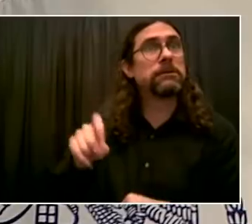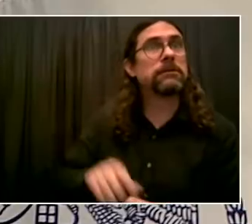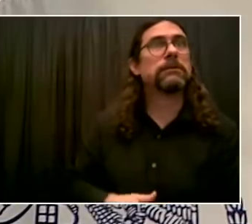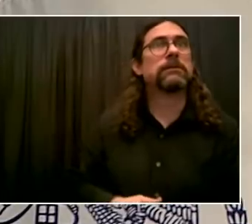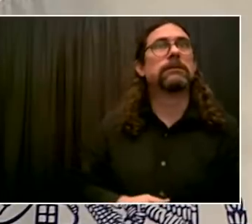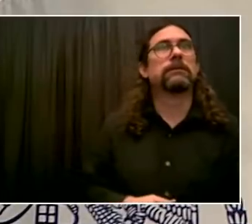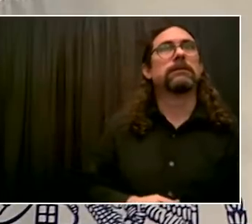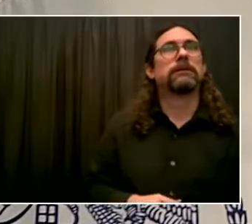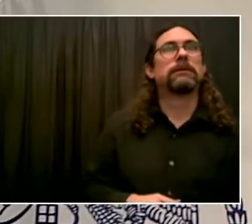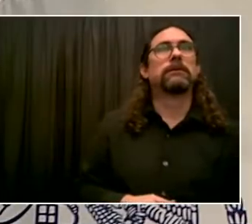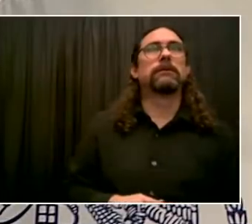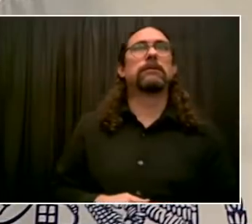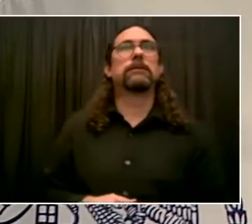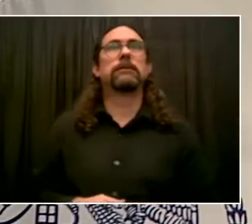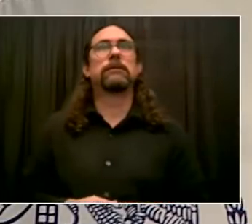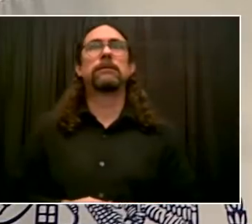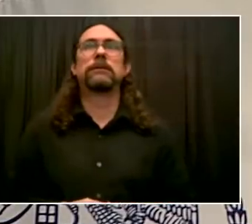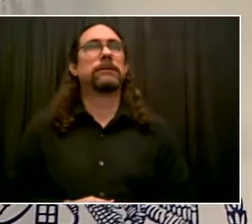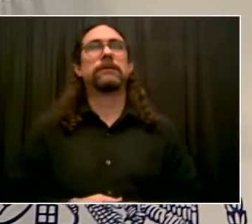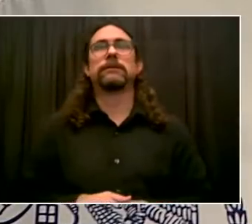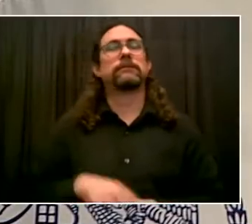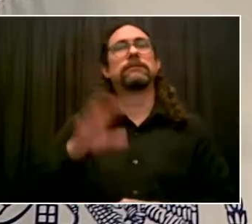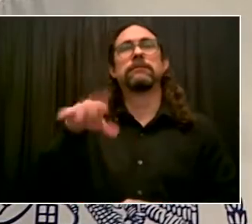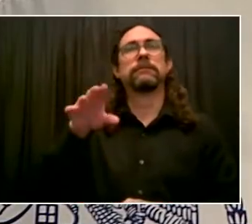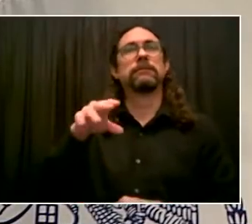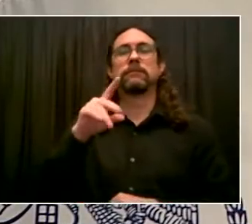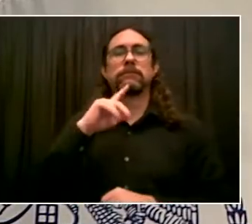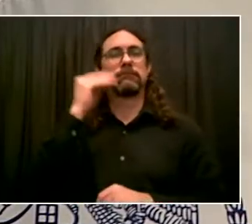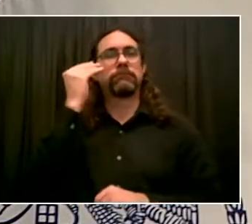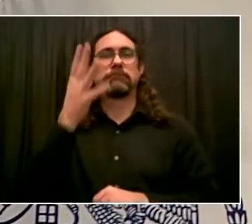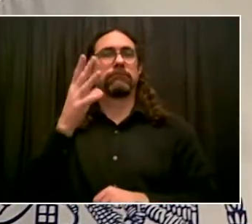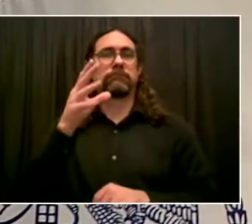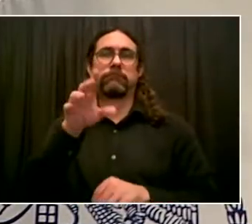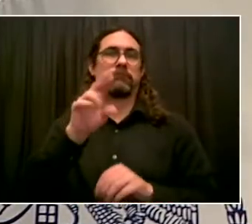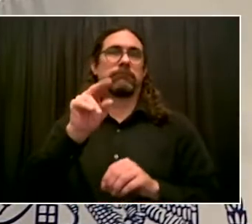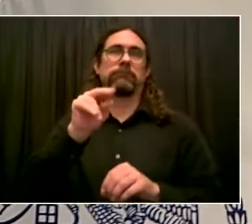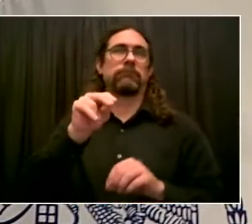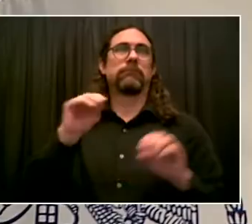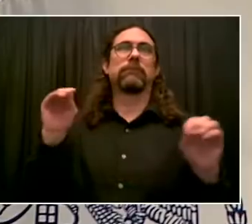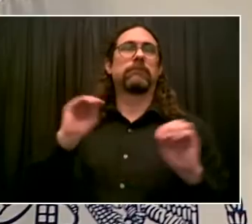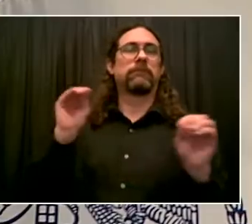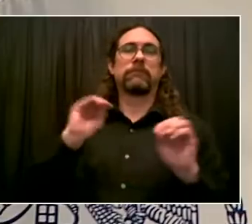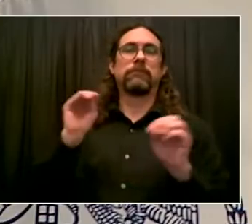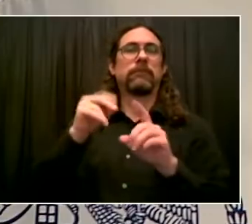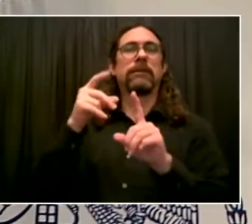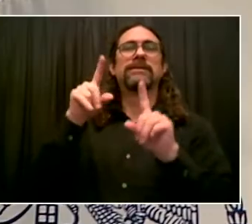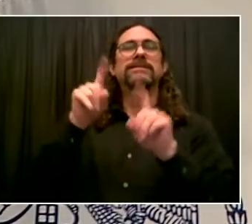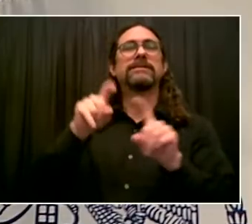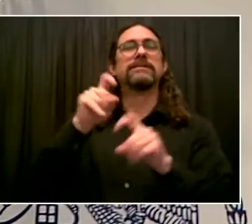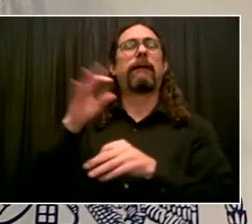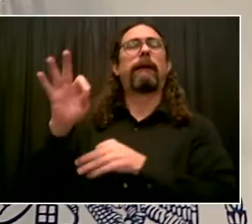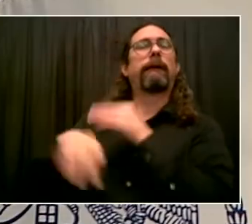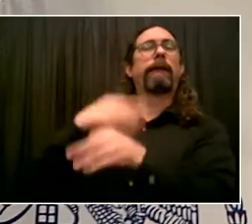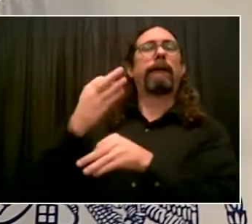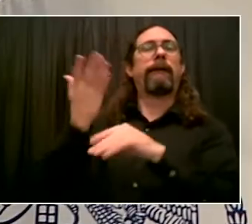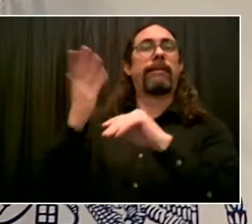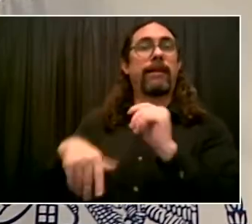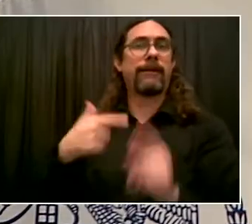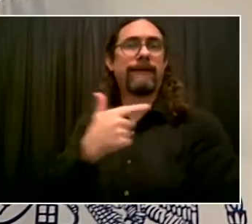THAT IS RIGHT, THERE IS NOT A TESTING OPTION AS AN ALTERNATIVE. AND ANYONE WHO IS UNVACCINATED WOULD NEED ONE DOSE BY DECEMBER ON DECEMBER 15 WE WILL ISSUE